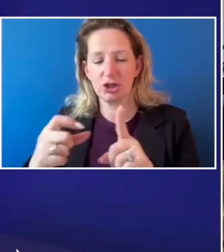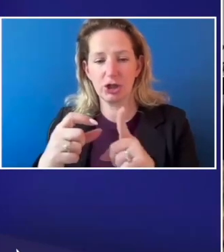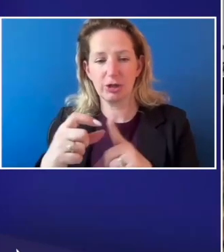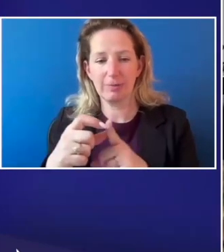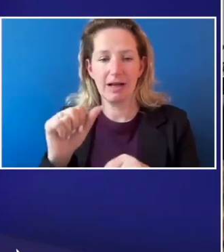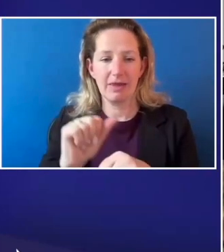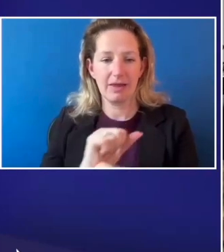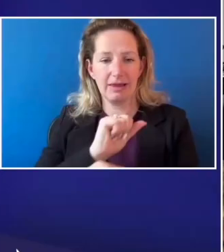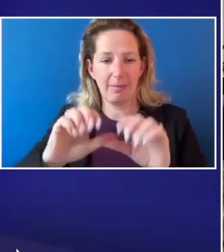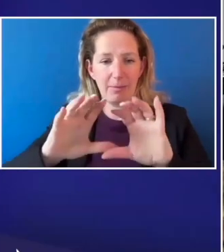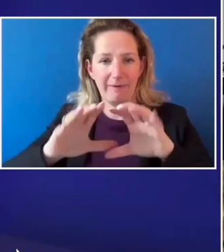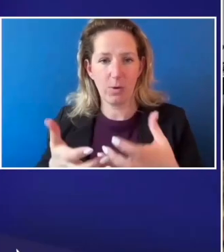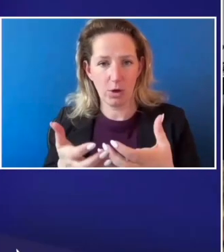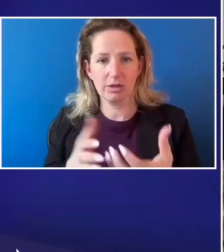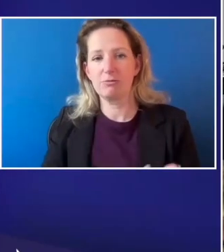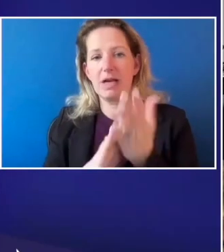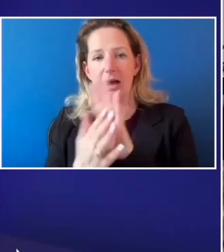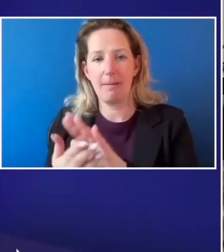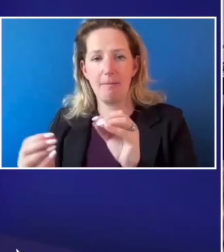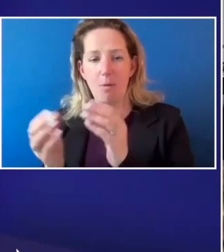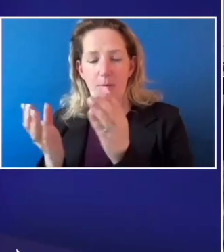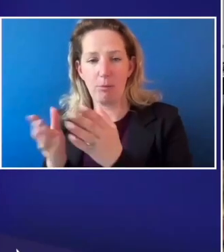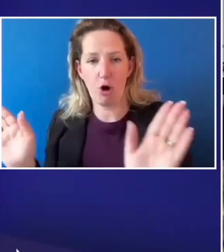So just, There's a consistent.